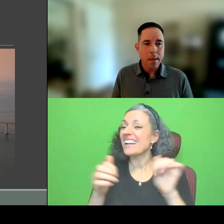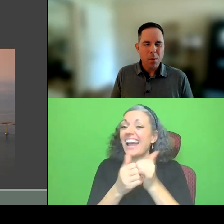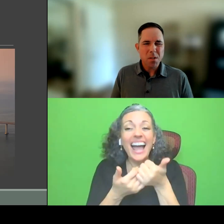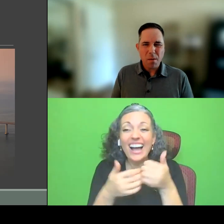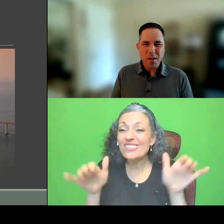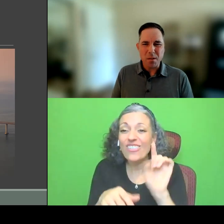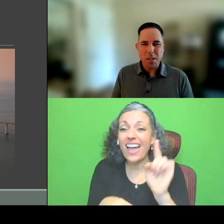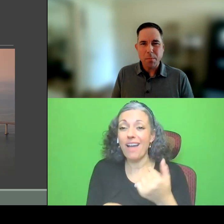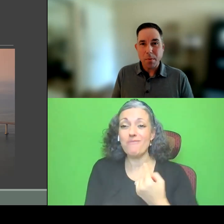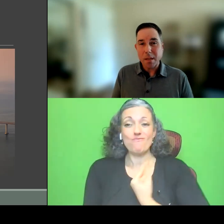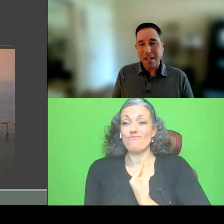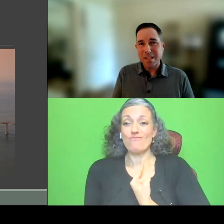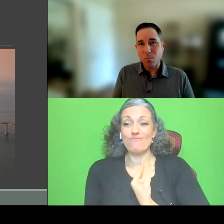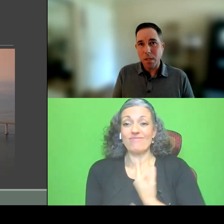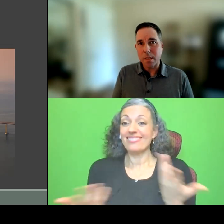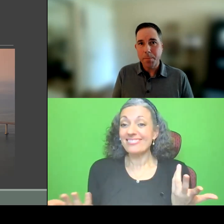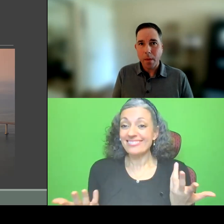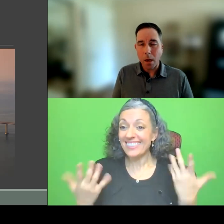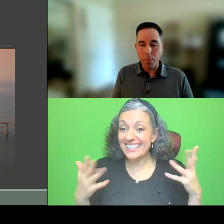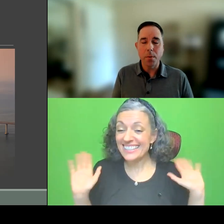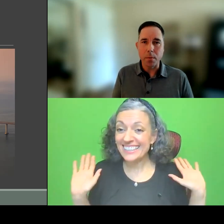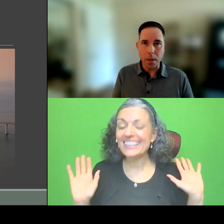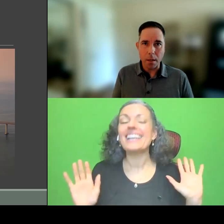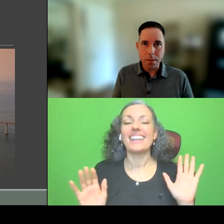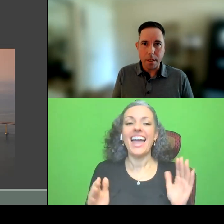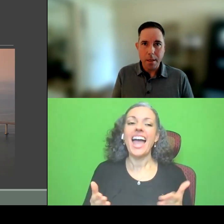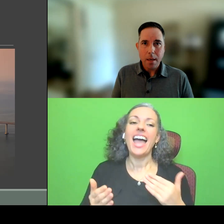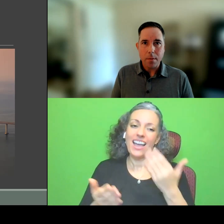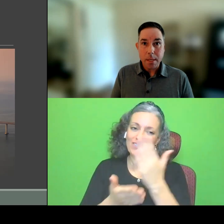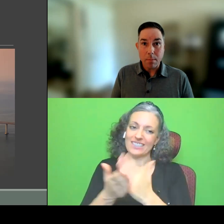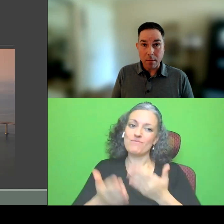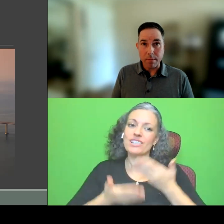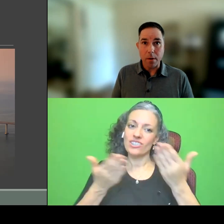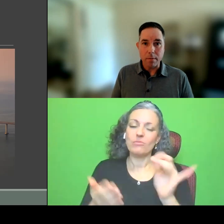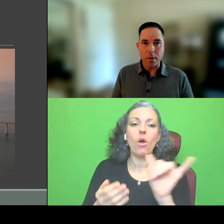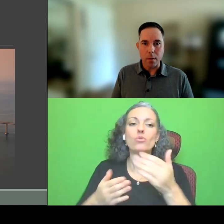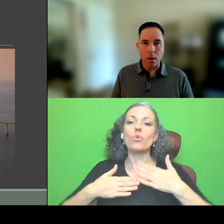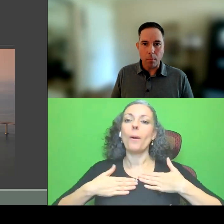We will talk about tips but I think it's helpful to acknowledge that this can be a very, very long